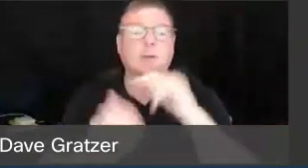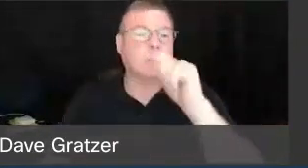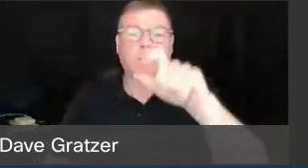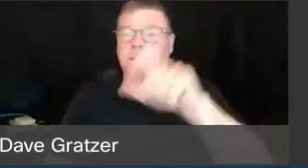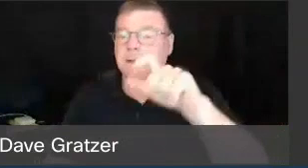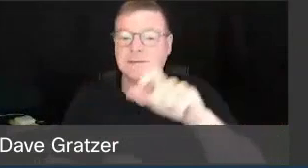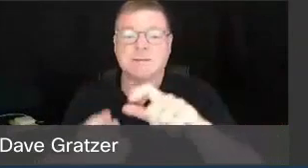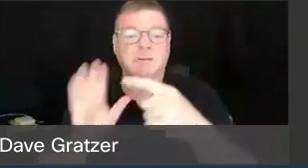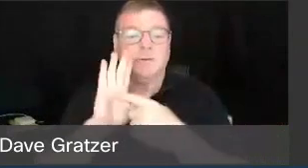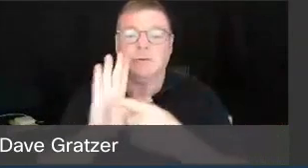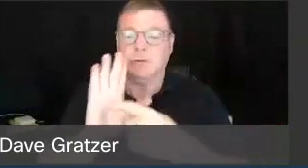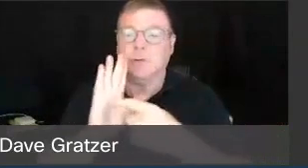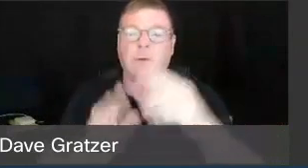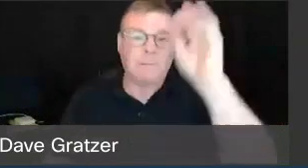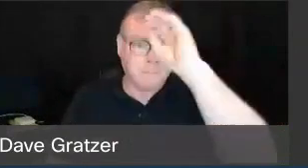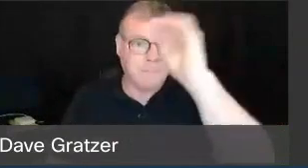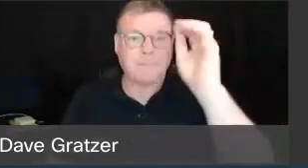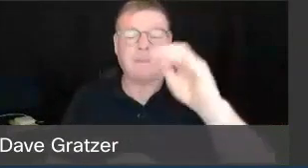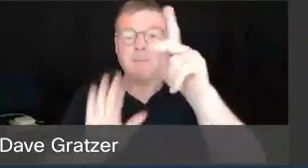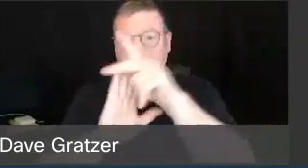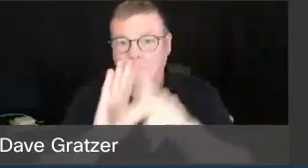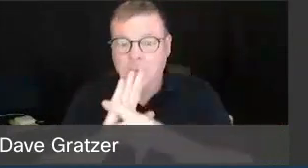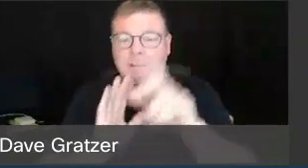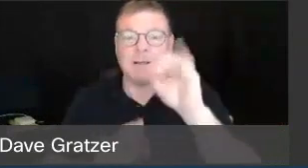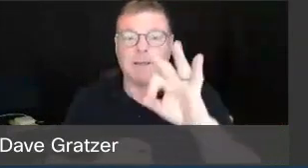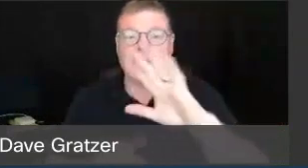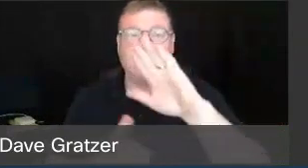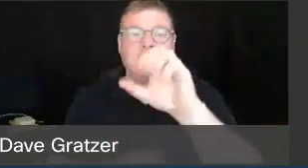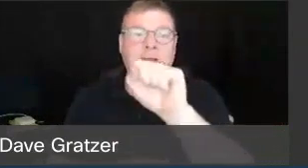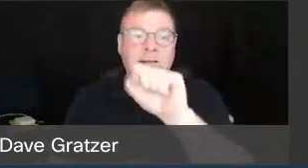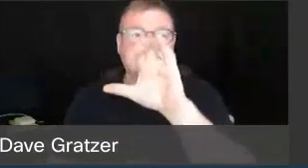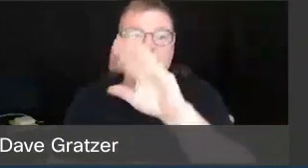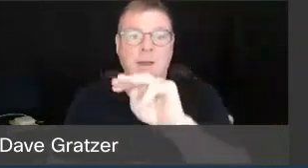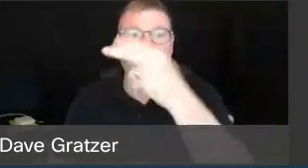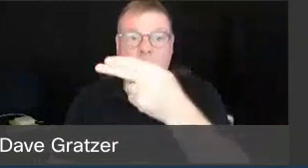reflect the views, opinions or policies of the Center for Mental Health Services,